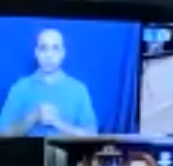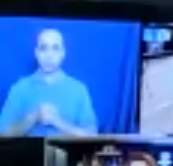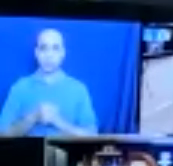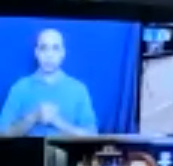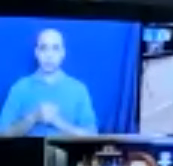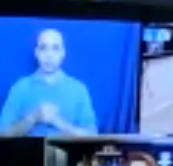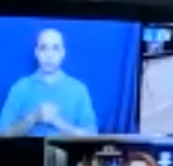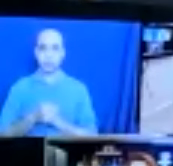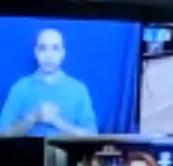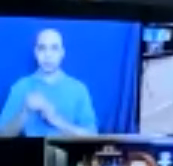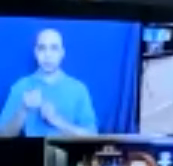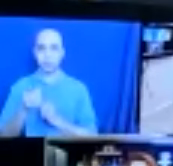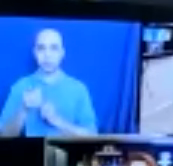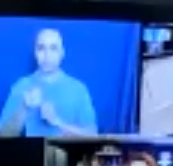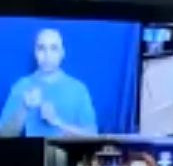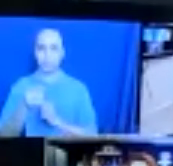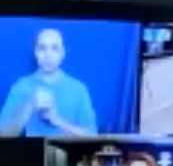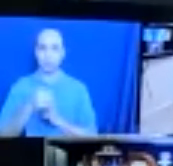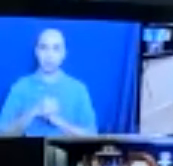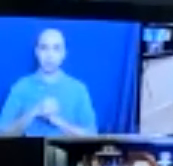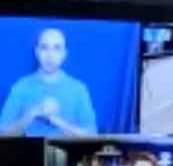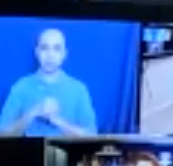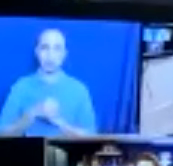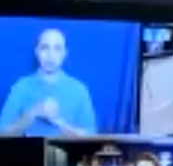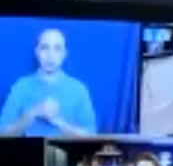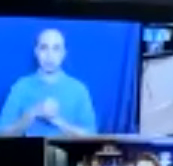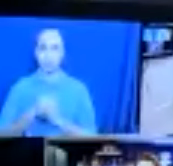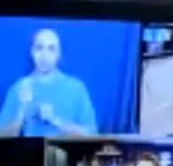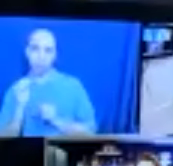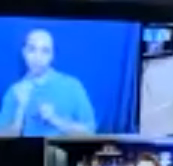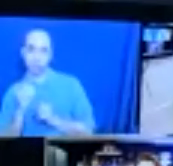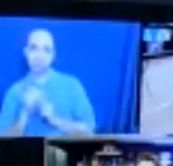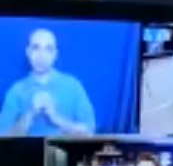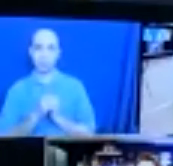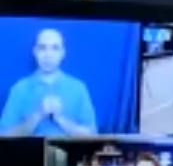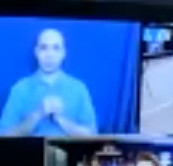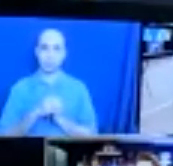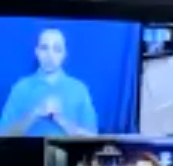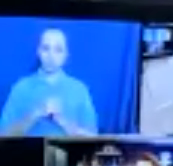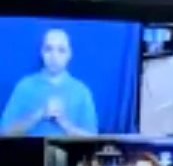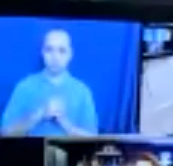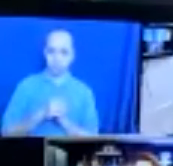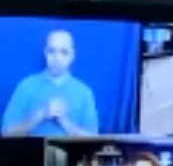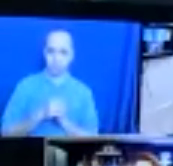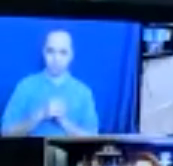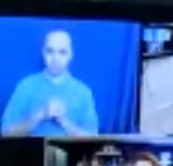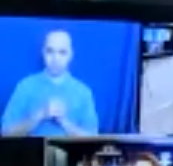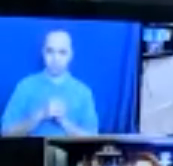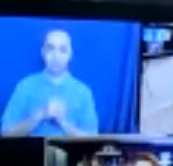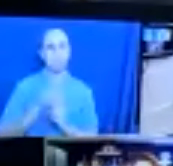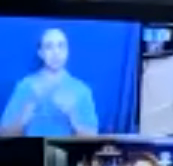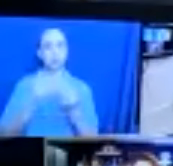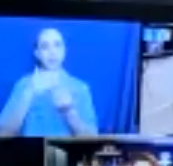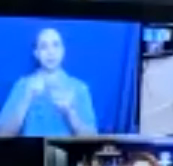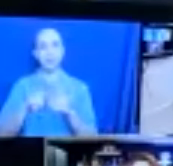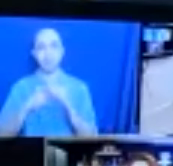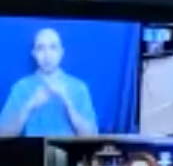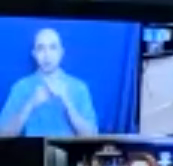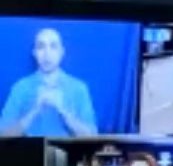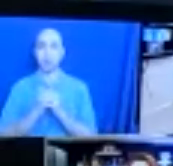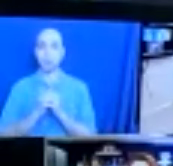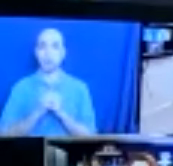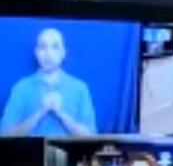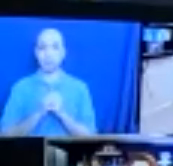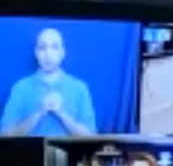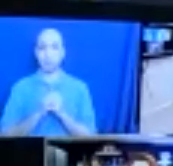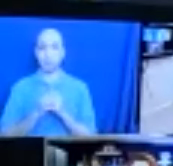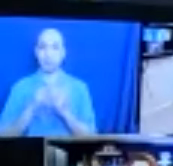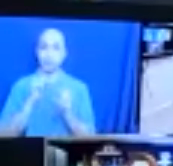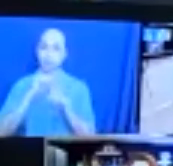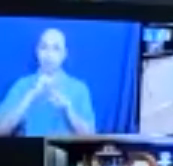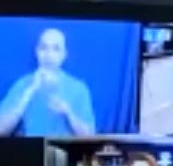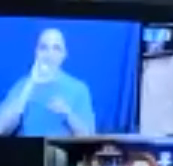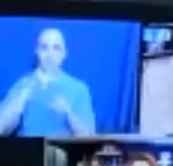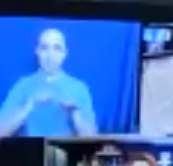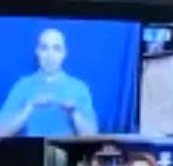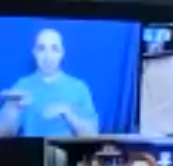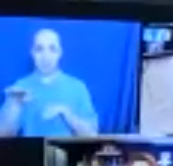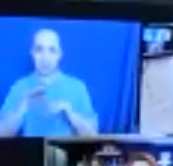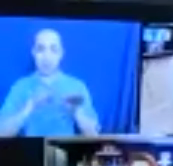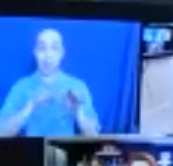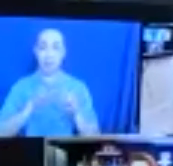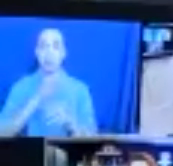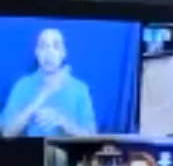WHAT I JUST DID WAS THE V STEP. SO YOU CAN START UP WITH THIS.